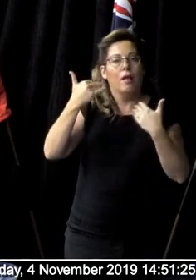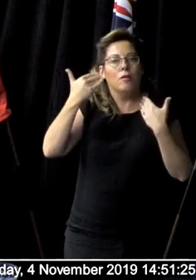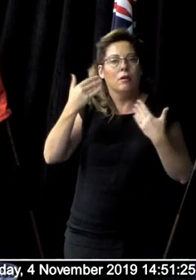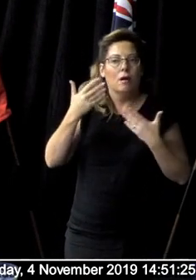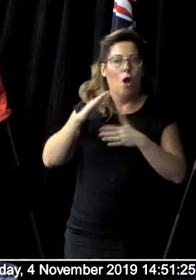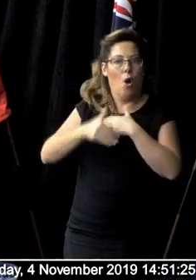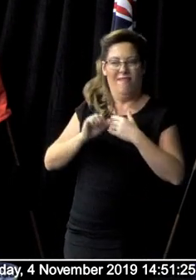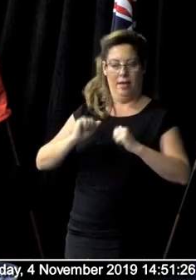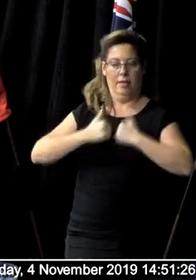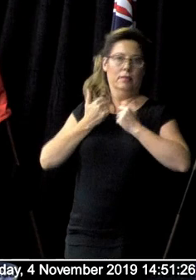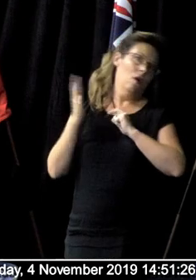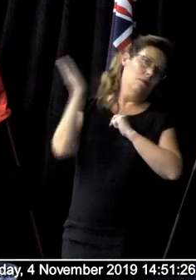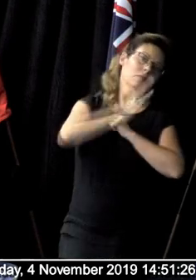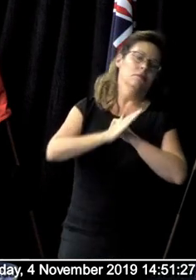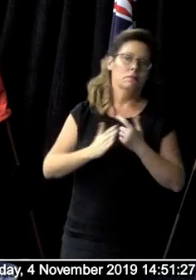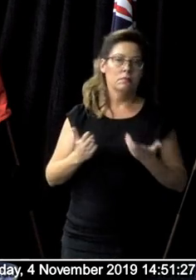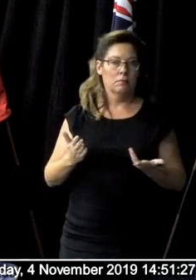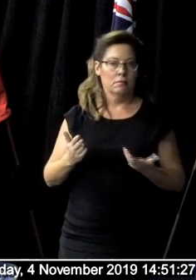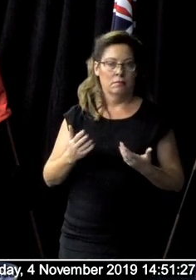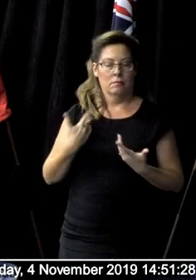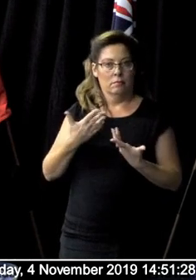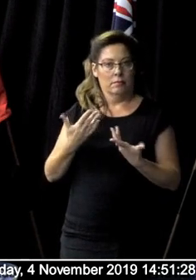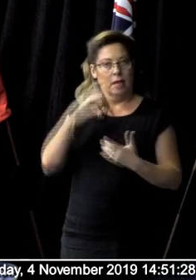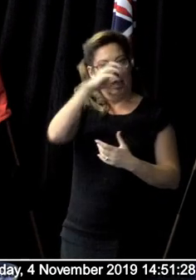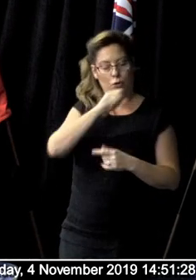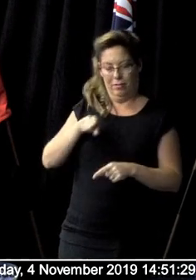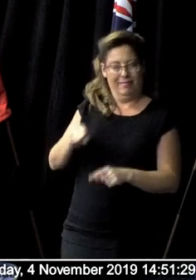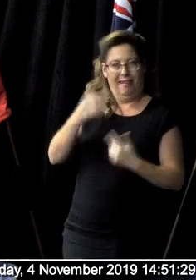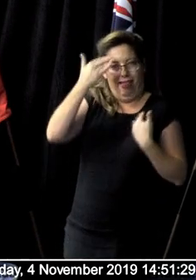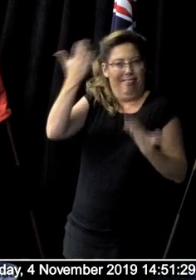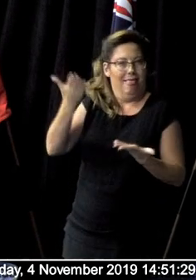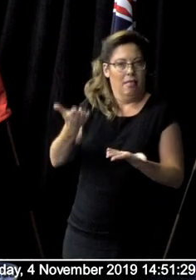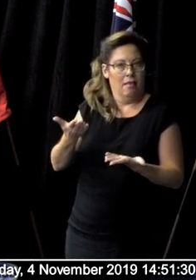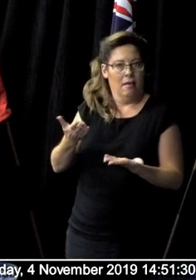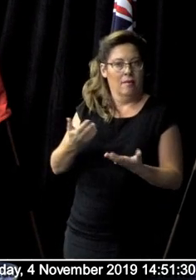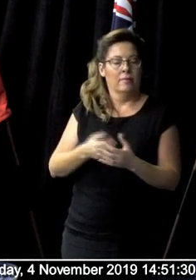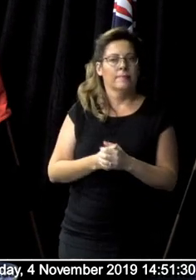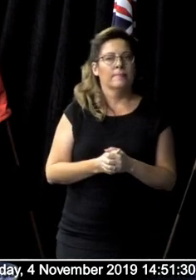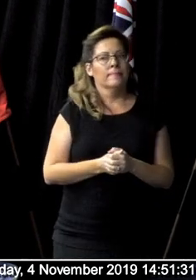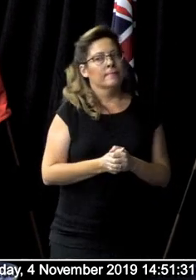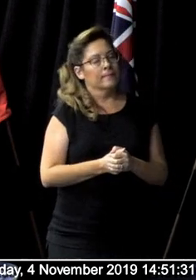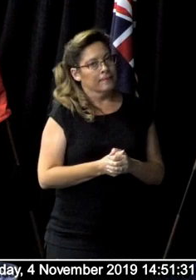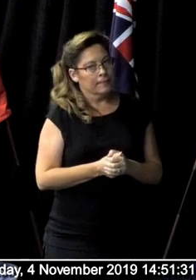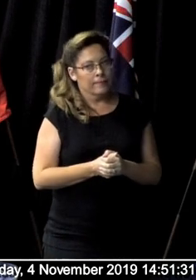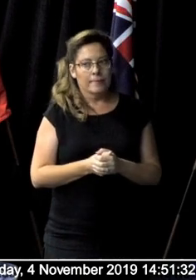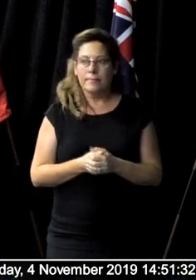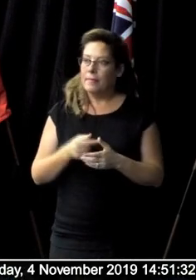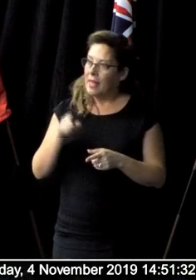Have you had reports from families about what happens when a child